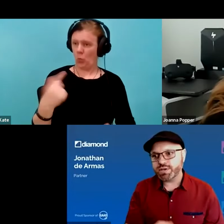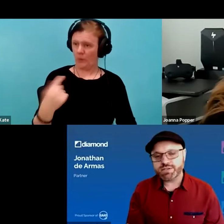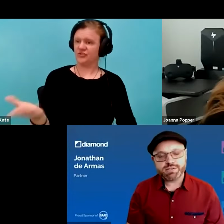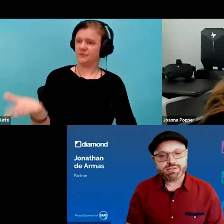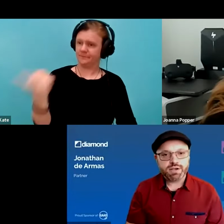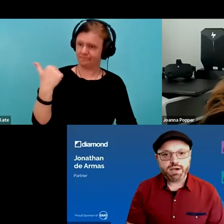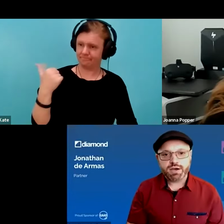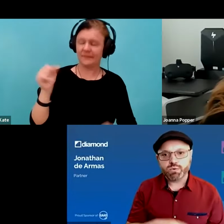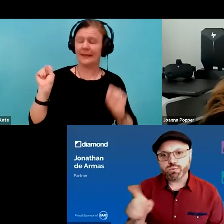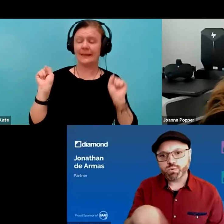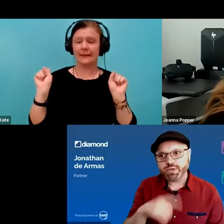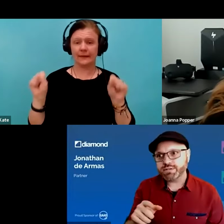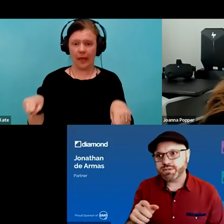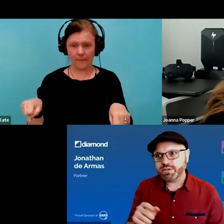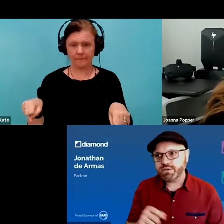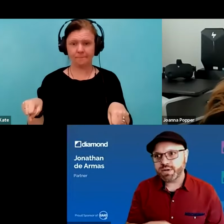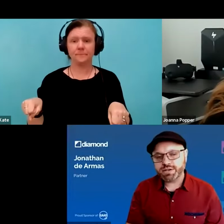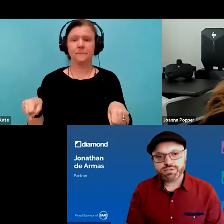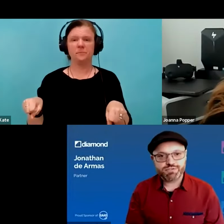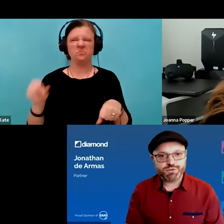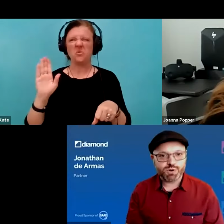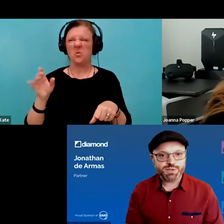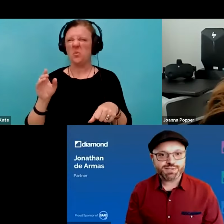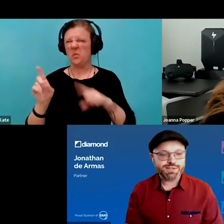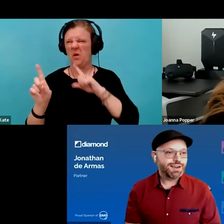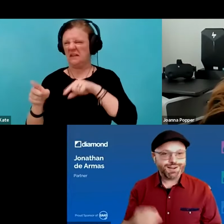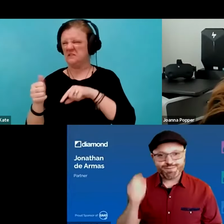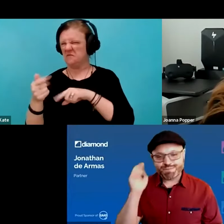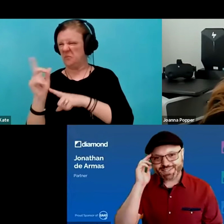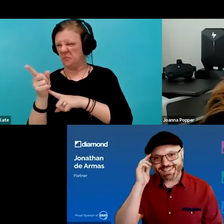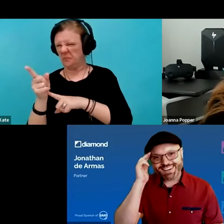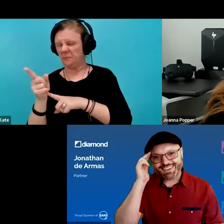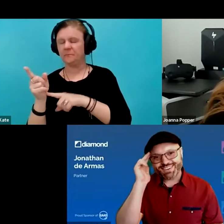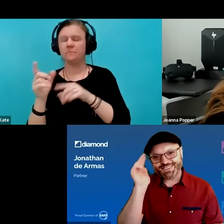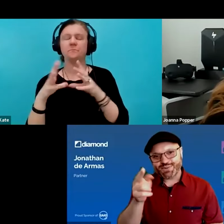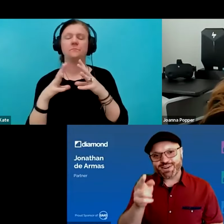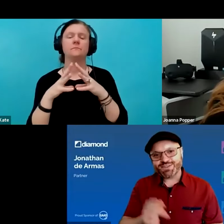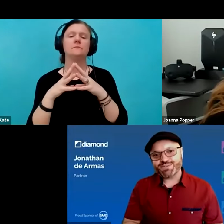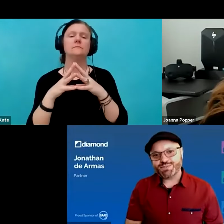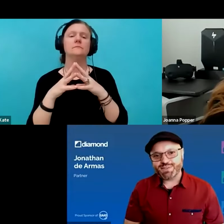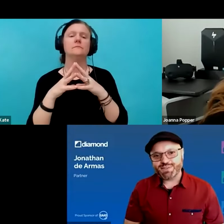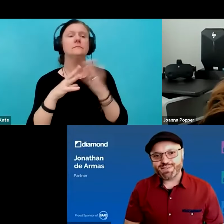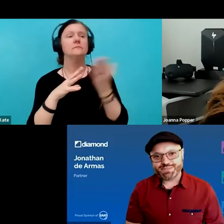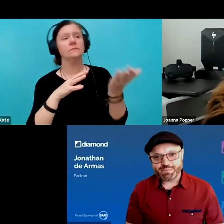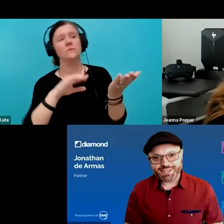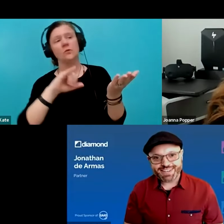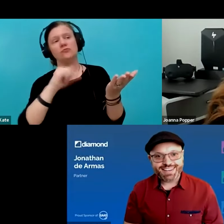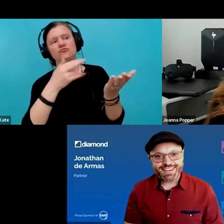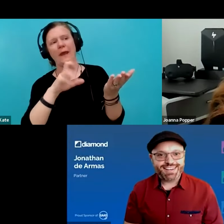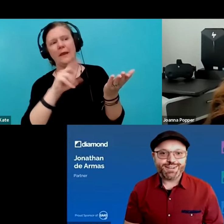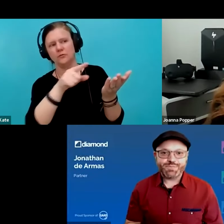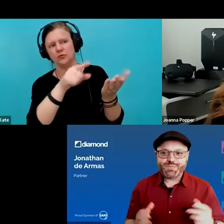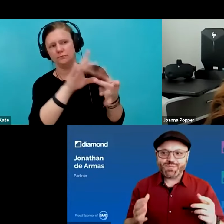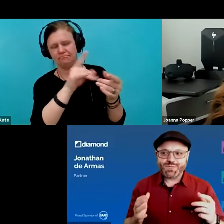questions we'll, we'll get to the Q&A in just a few moments, but Joanna, you made me think of something